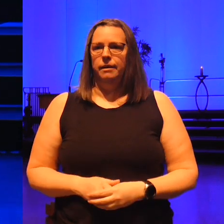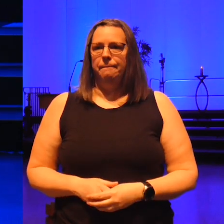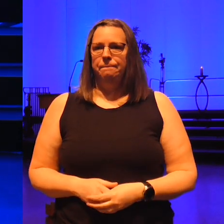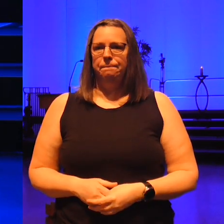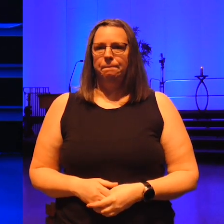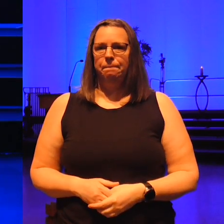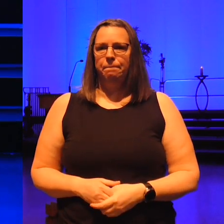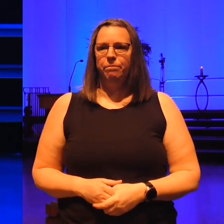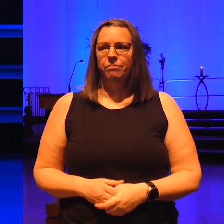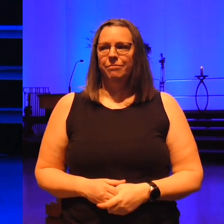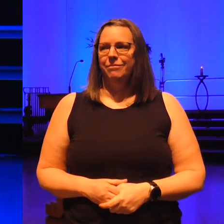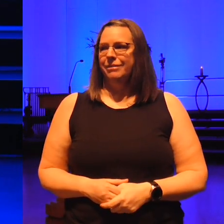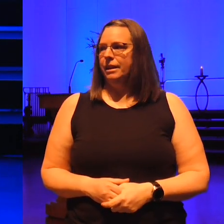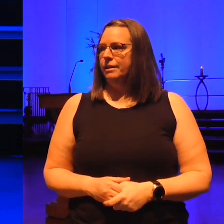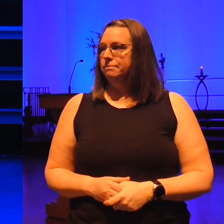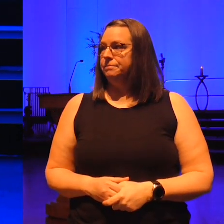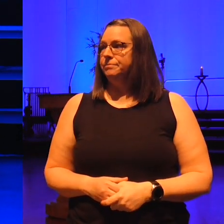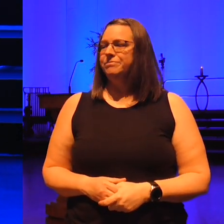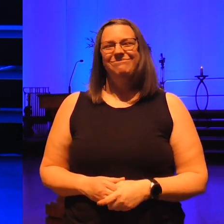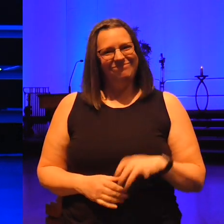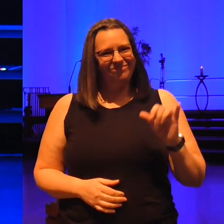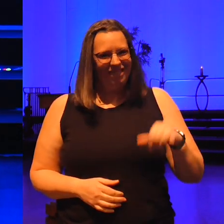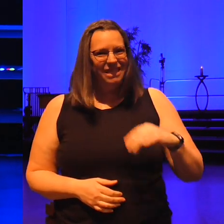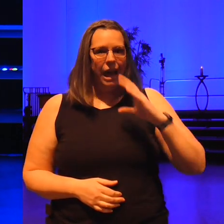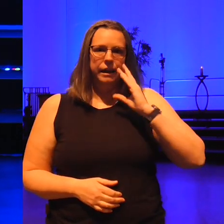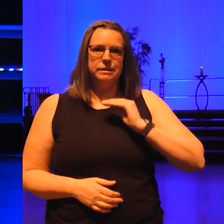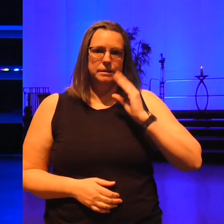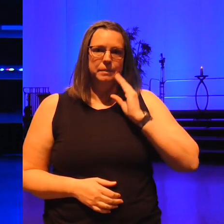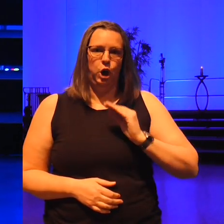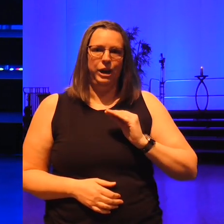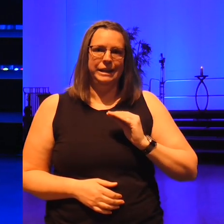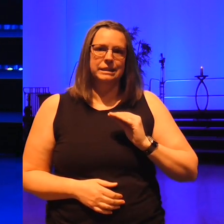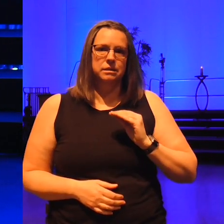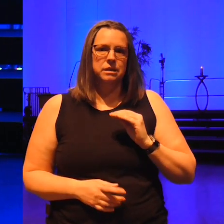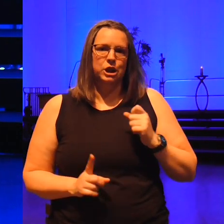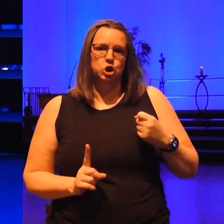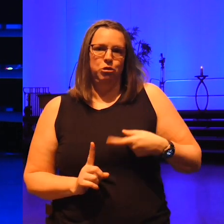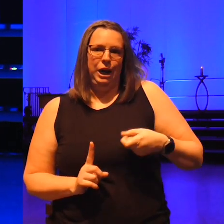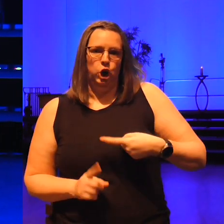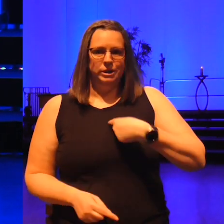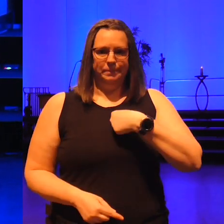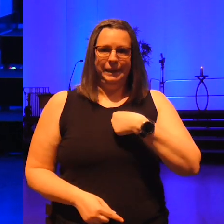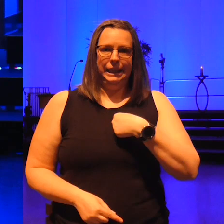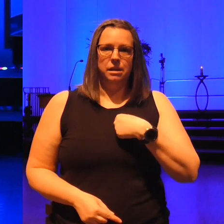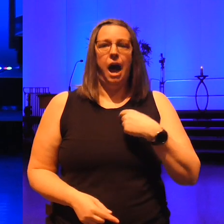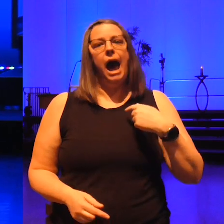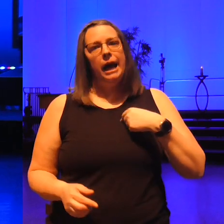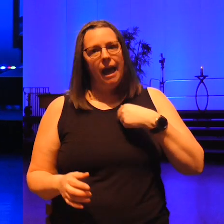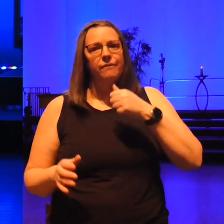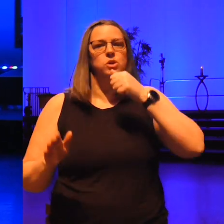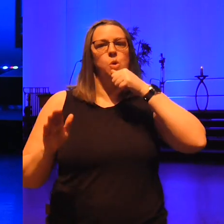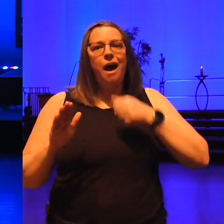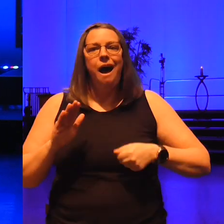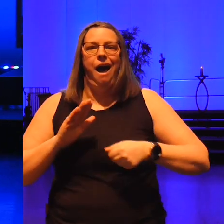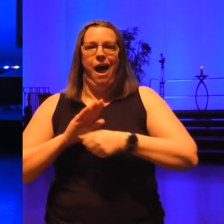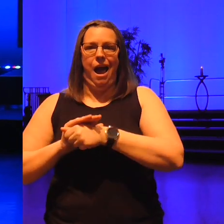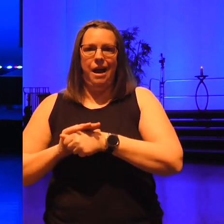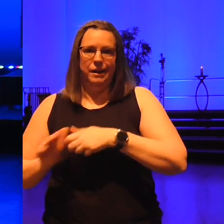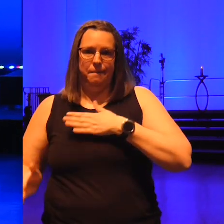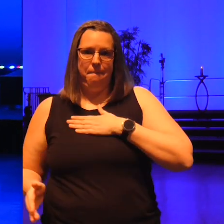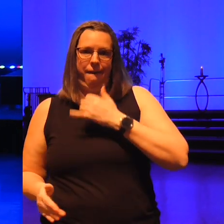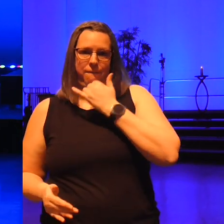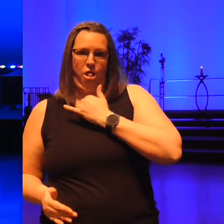and so that's what that experience triggers for me I've got to hide my flaws or people will see